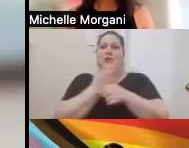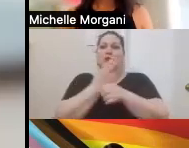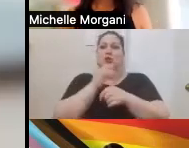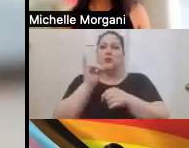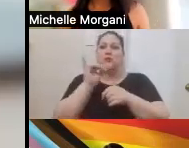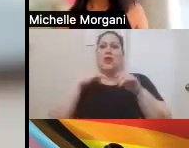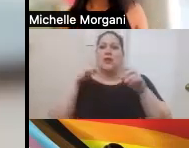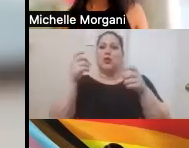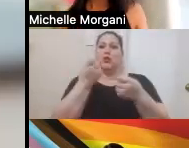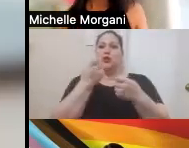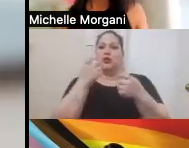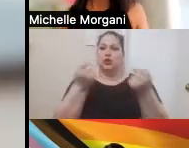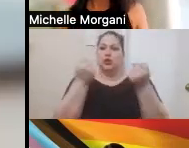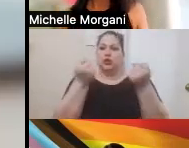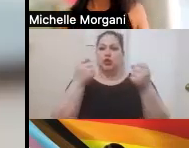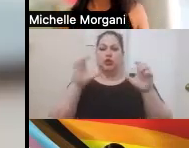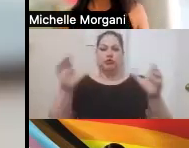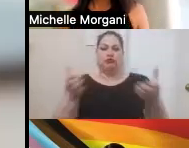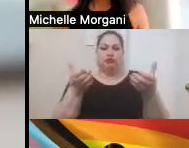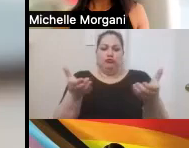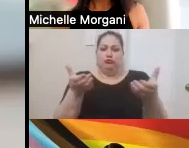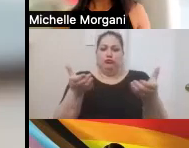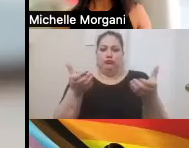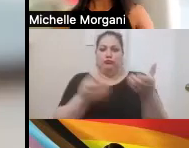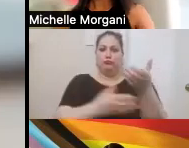But this, this would have to work for the specific student.